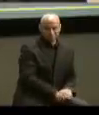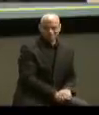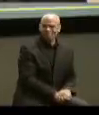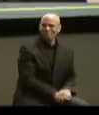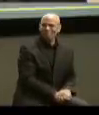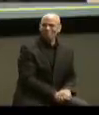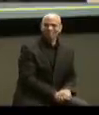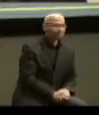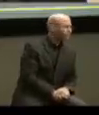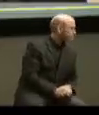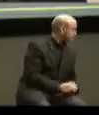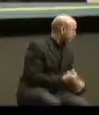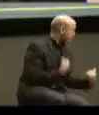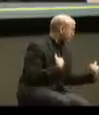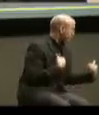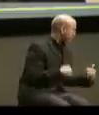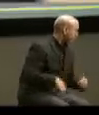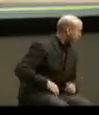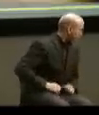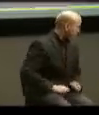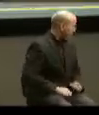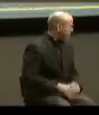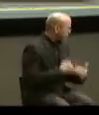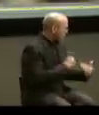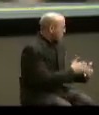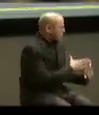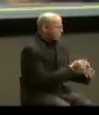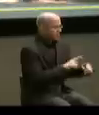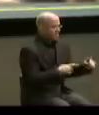FACTORS INTO AS WELL.